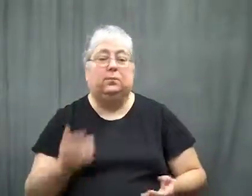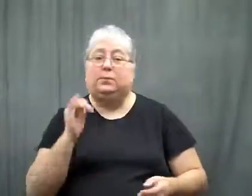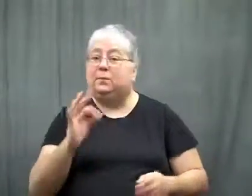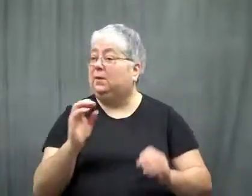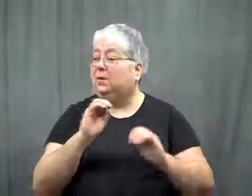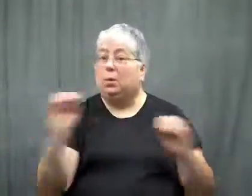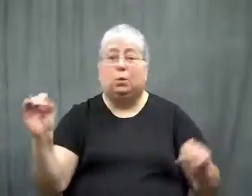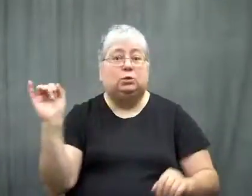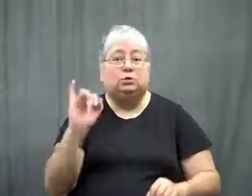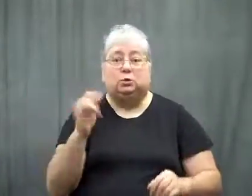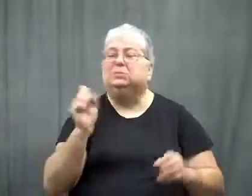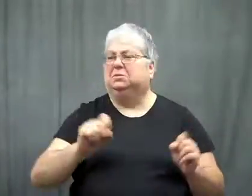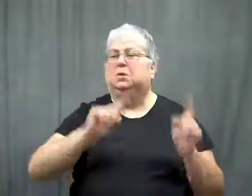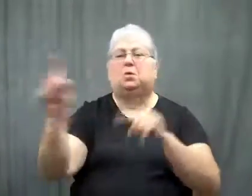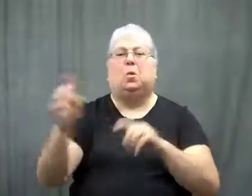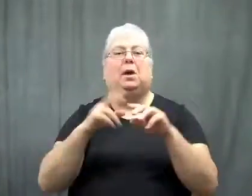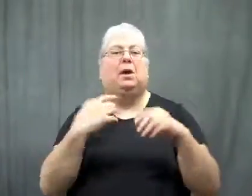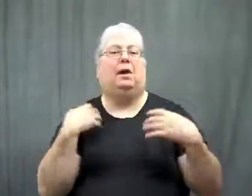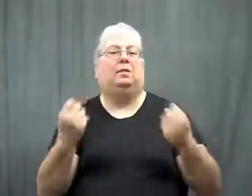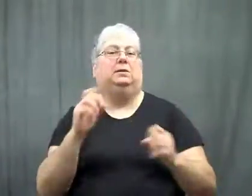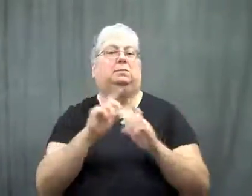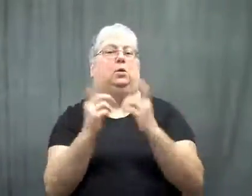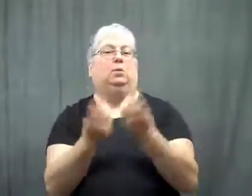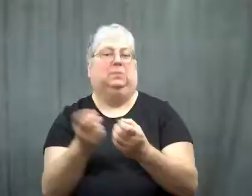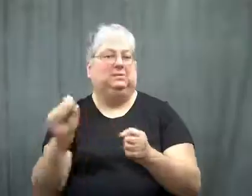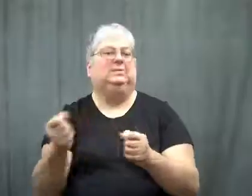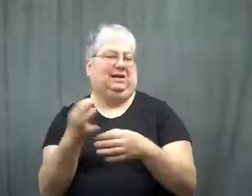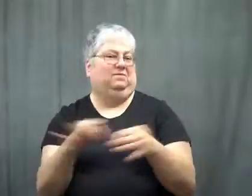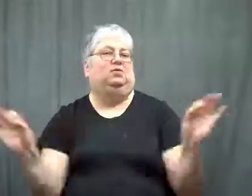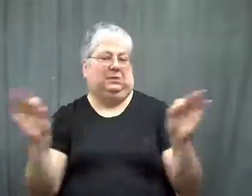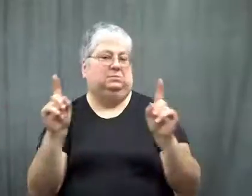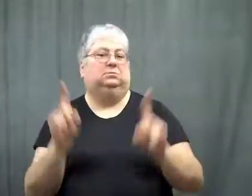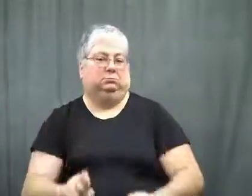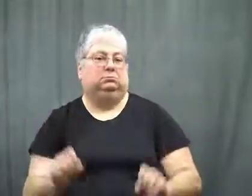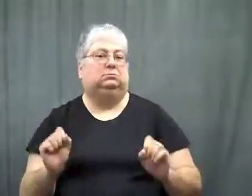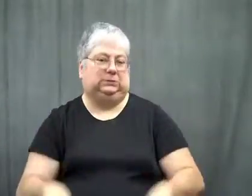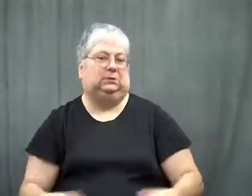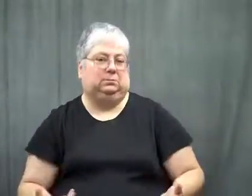If you have no insurance, you can go to the health department to get free testing.